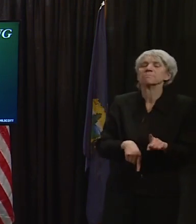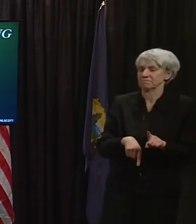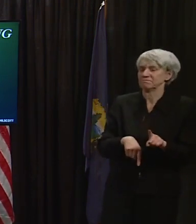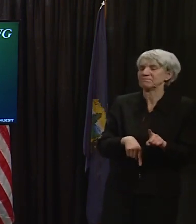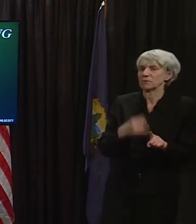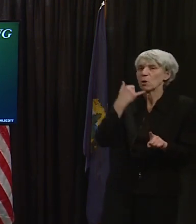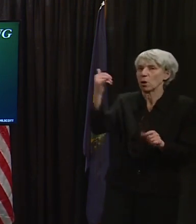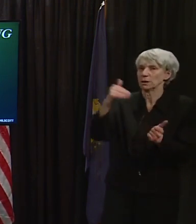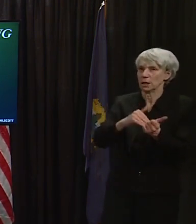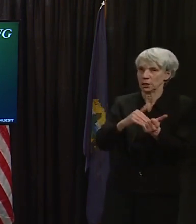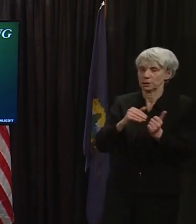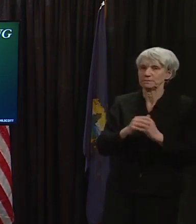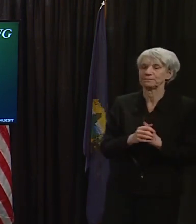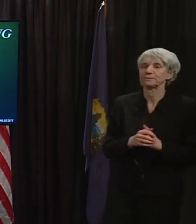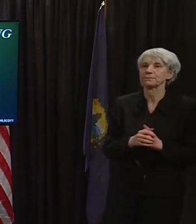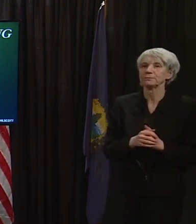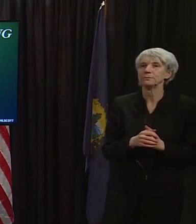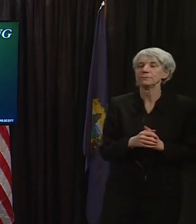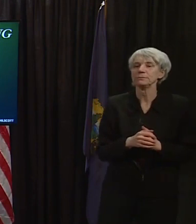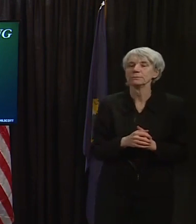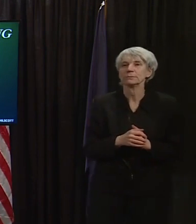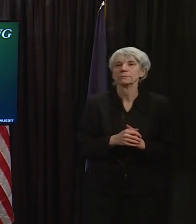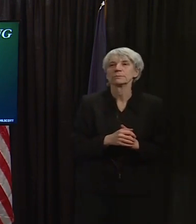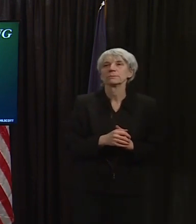I don't want to lose sight of the fact that staying home when sick is